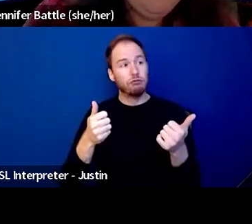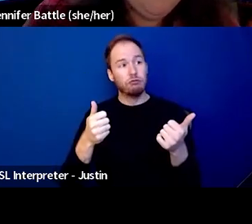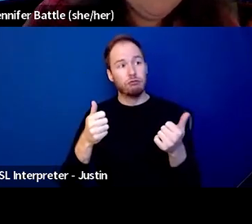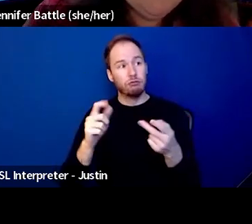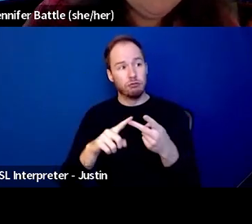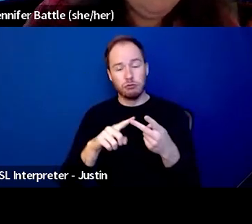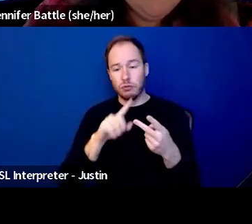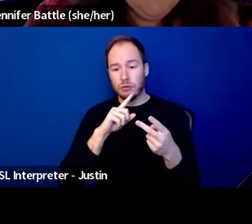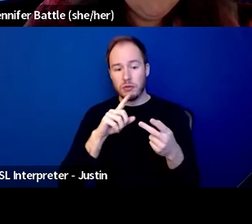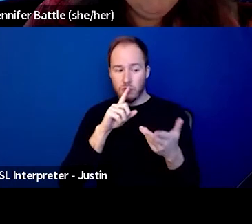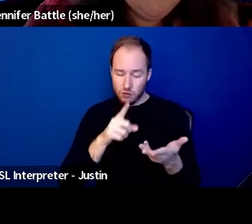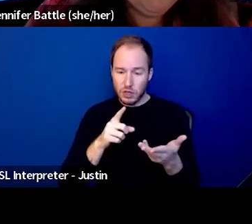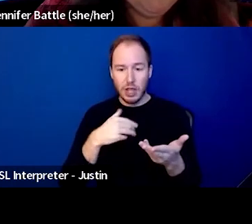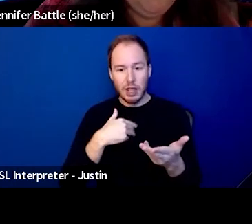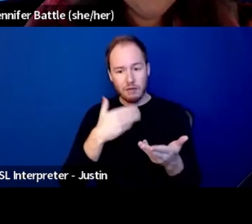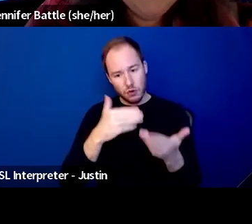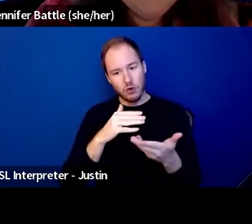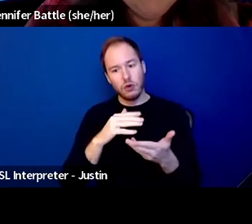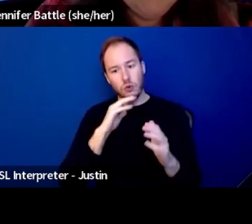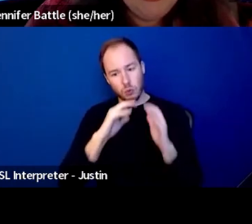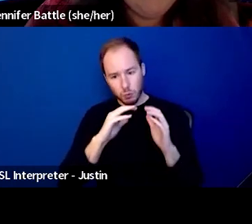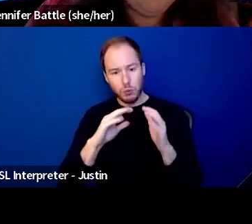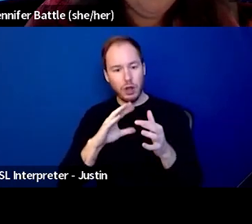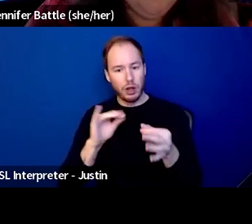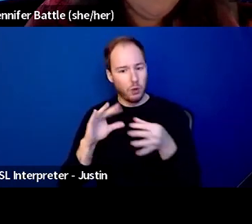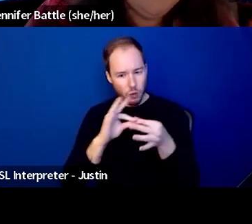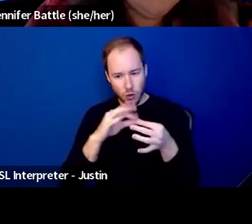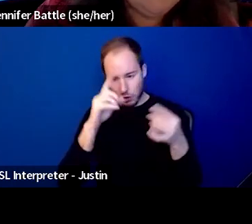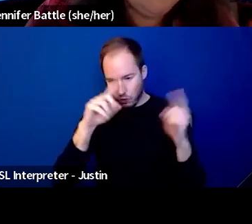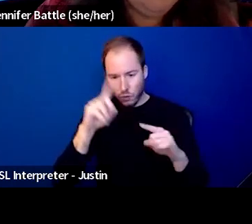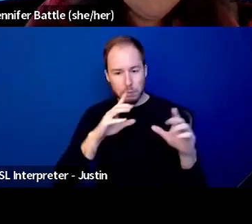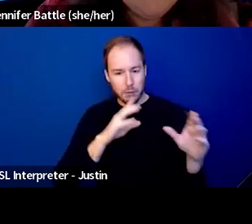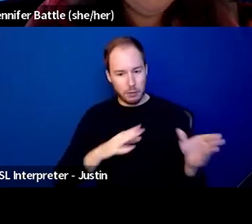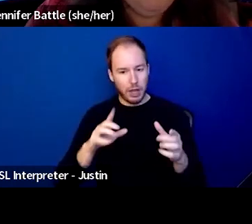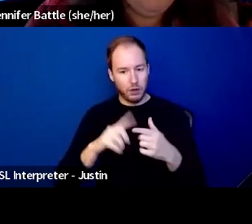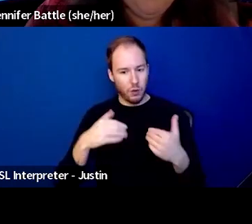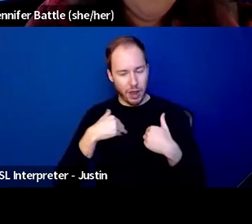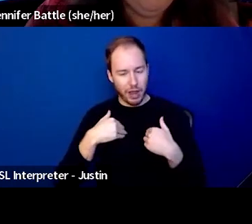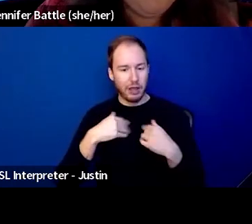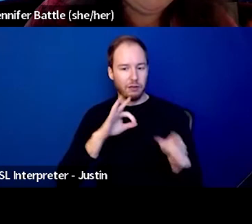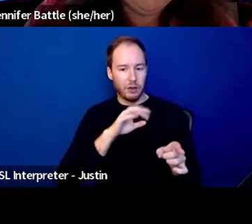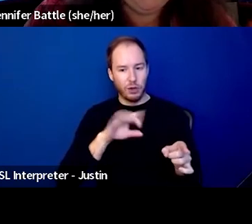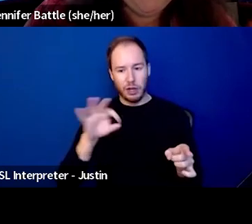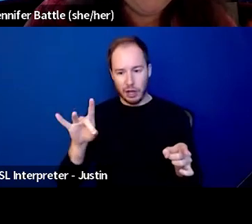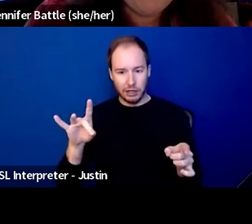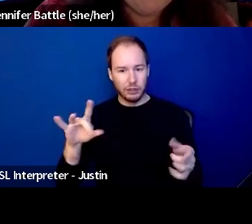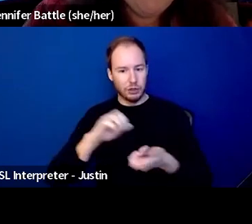their ability needs to be good communication and coordination at the local county and state level around what that's gonna look like.